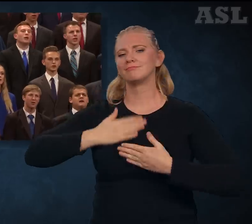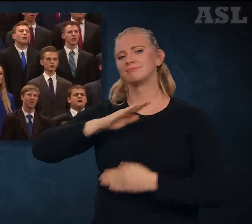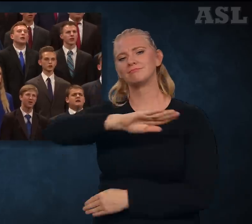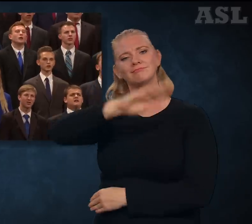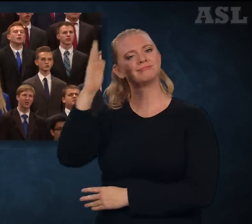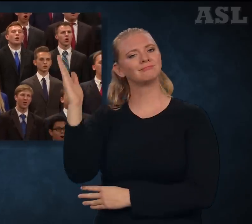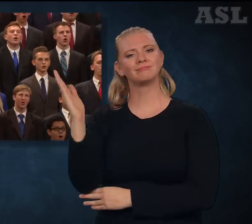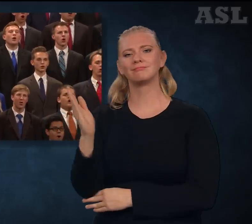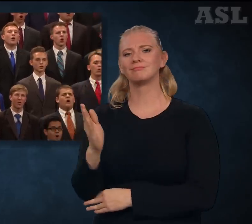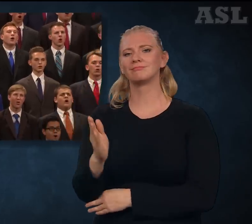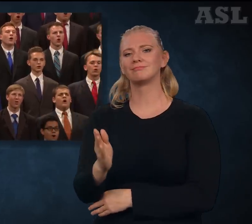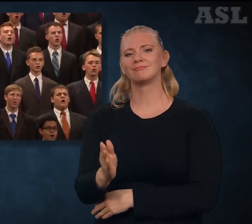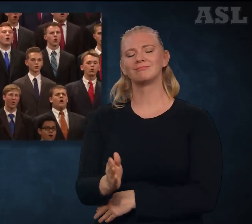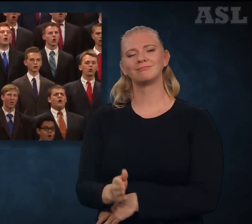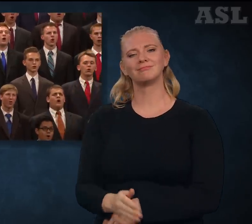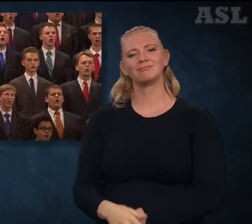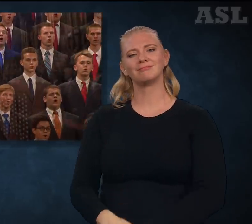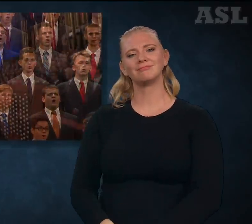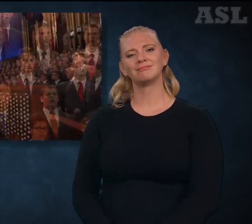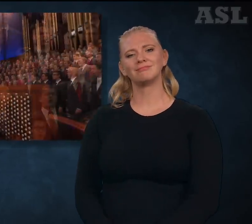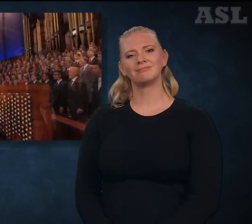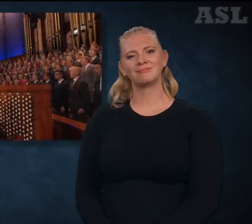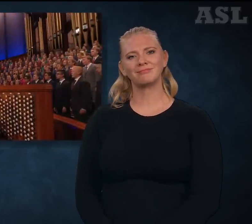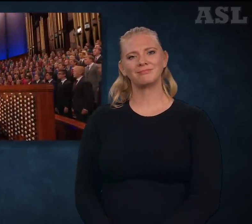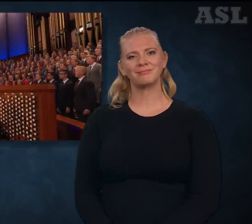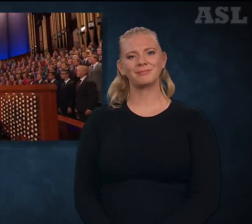SHALL NEVER SUCH HAPPINESS KNOW.